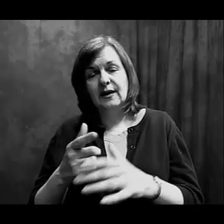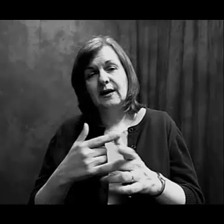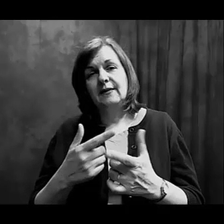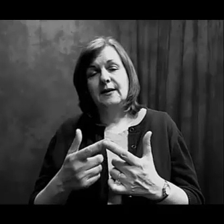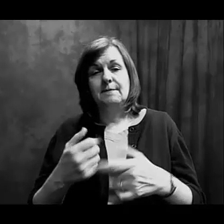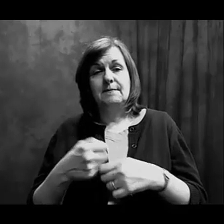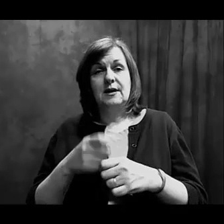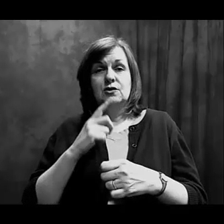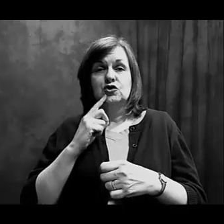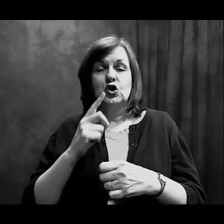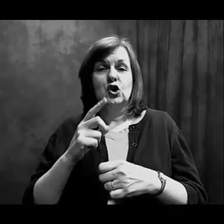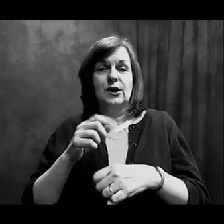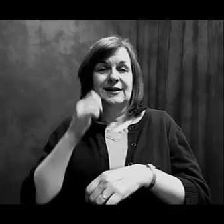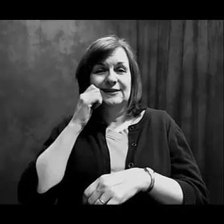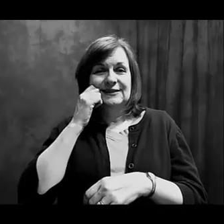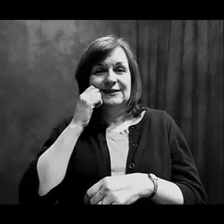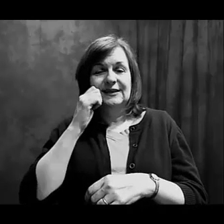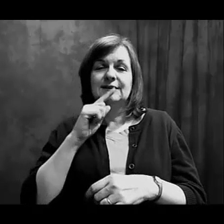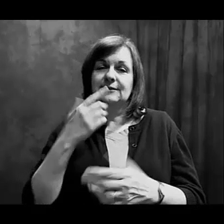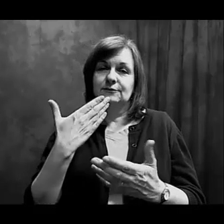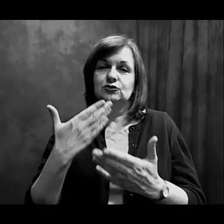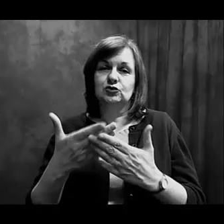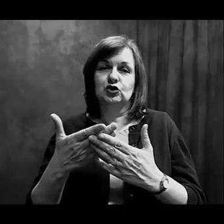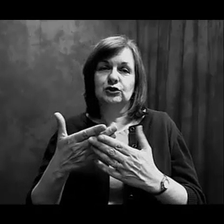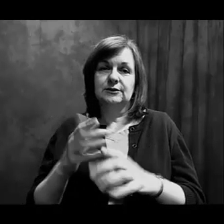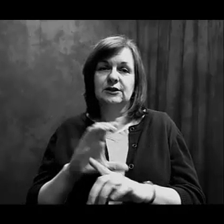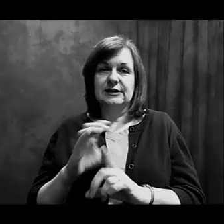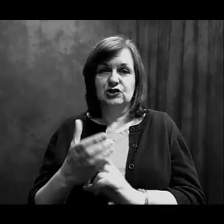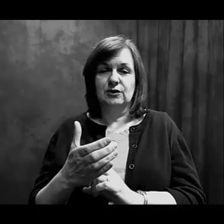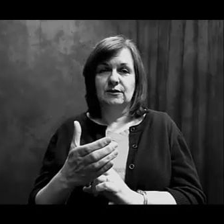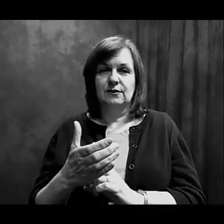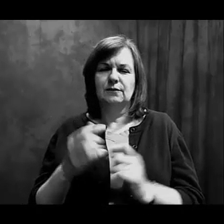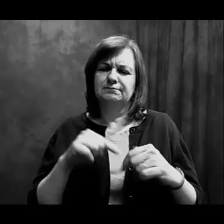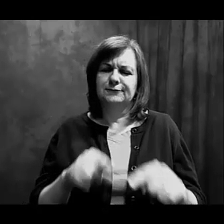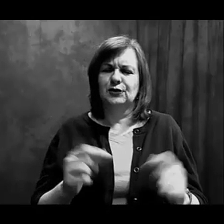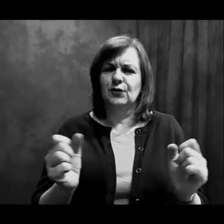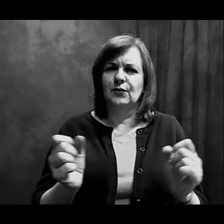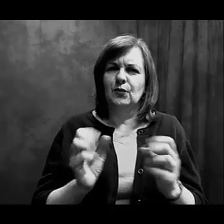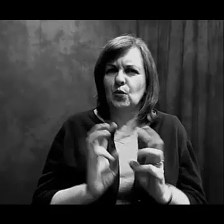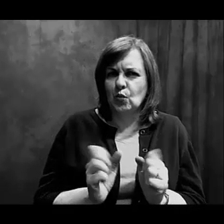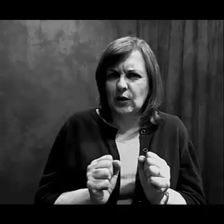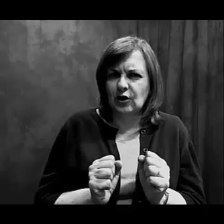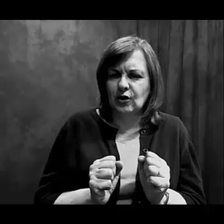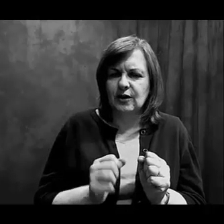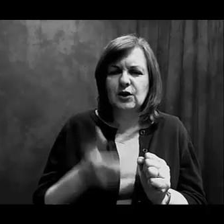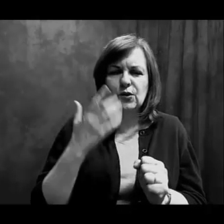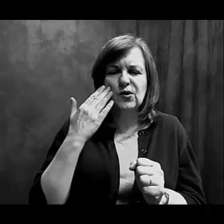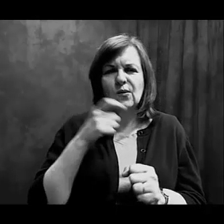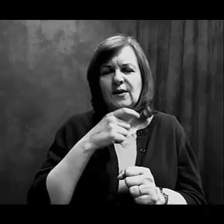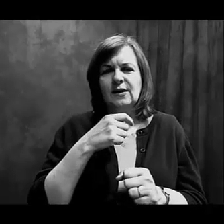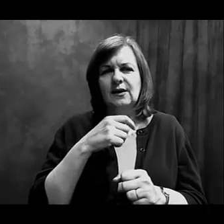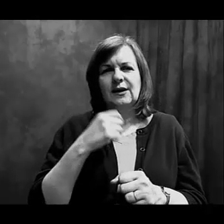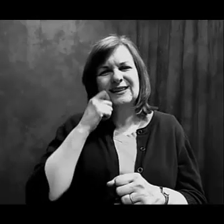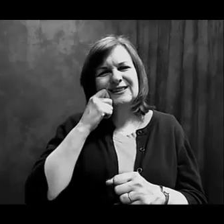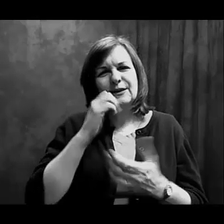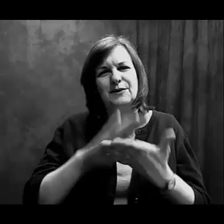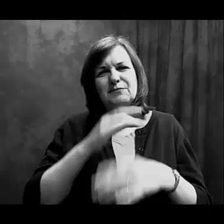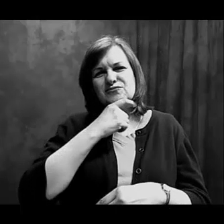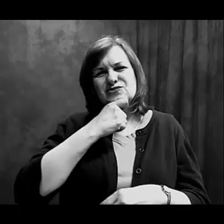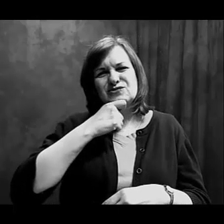and to make sure that your skin is in good condition-- we know in the wintertime when our skin gets very very dry that the oils are